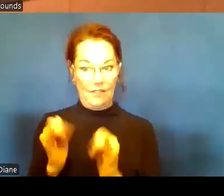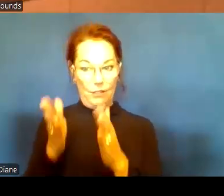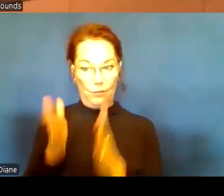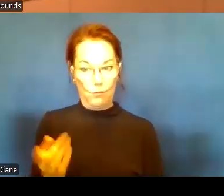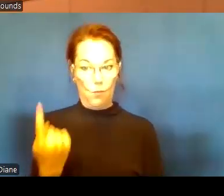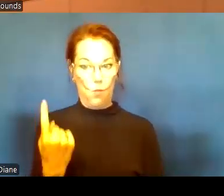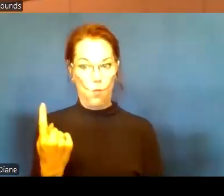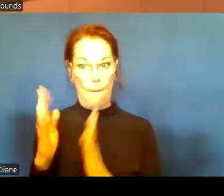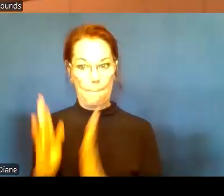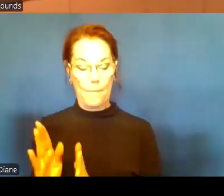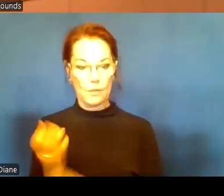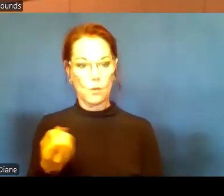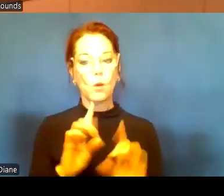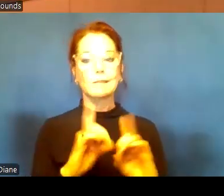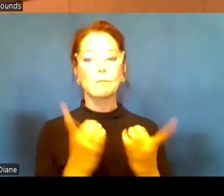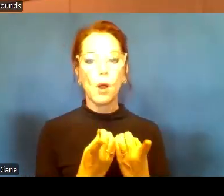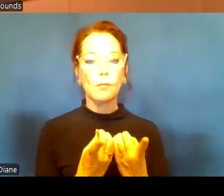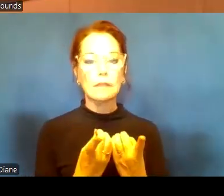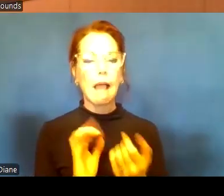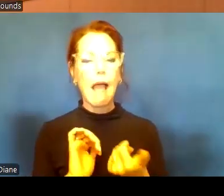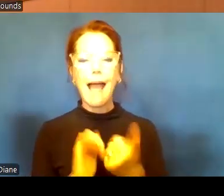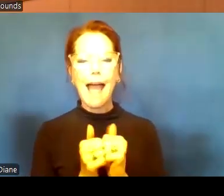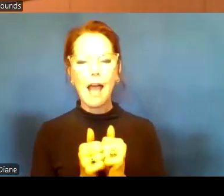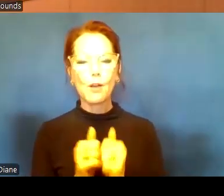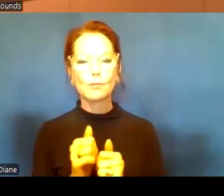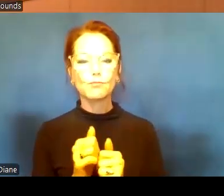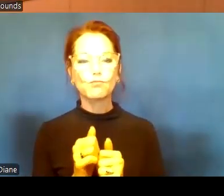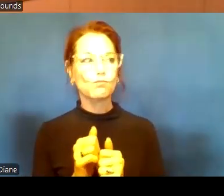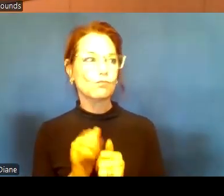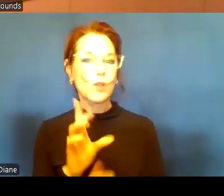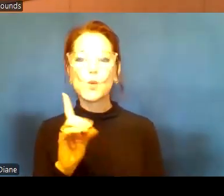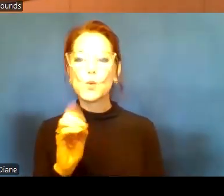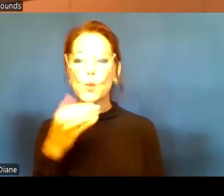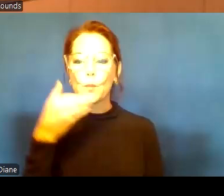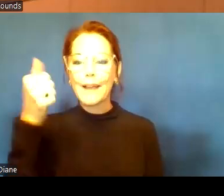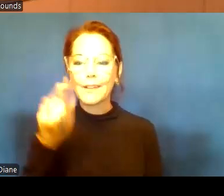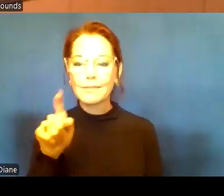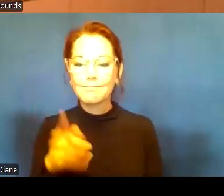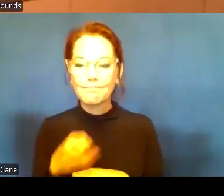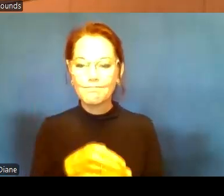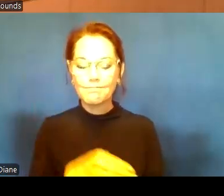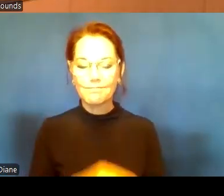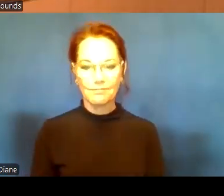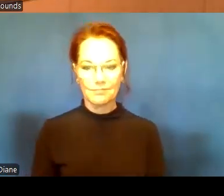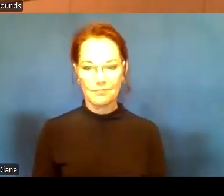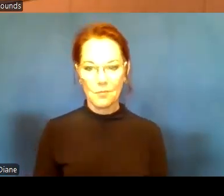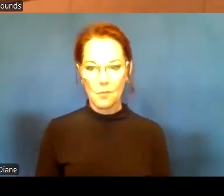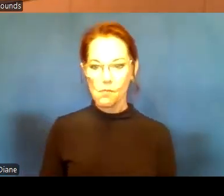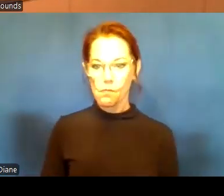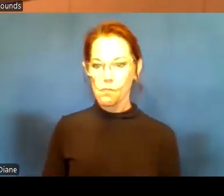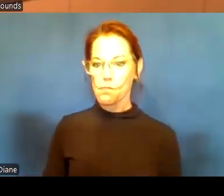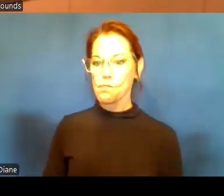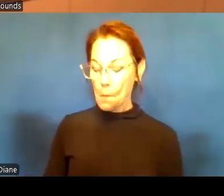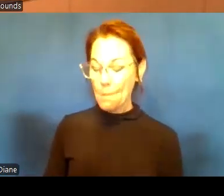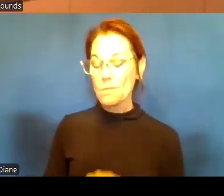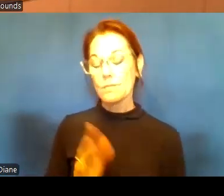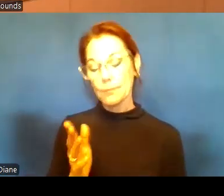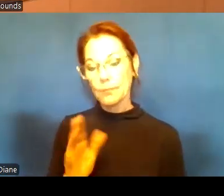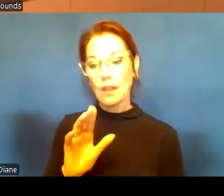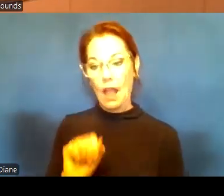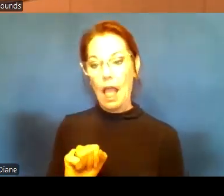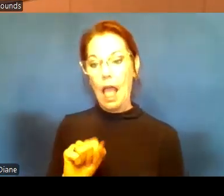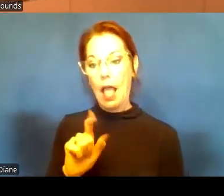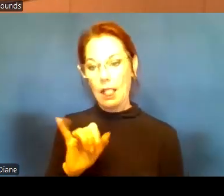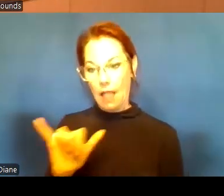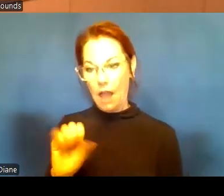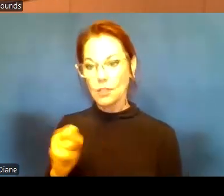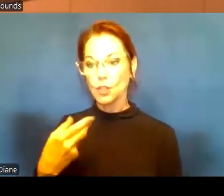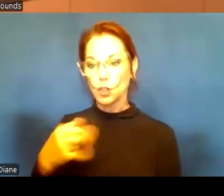better um well to First say uh allyship is really important um and that I think a lot